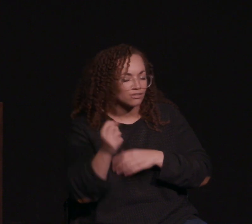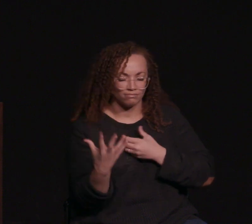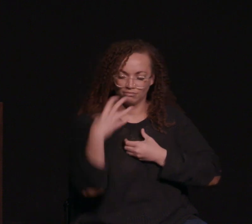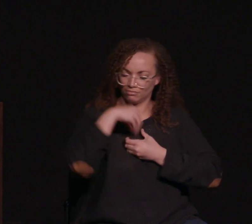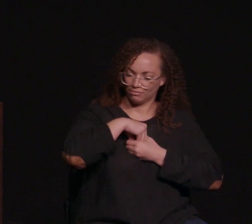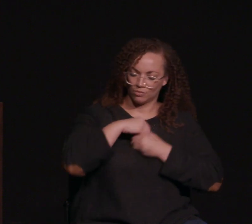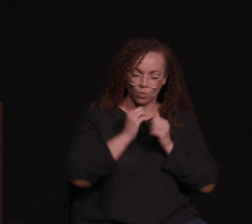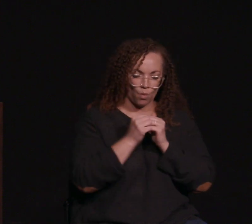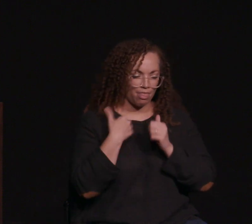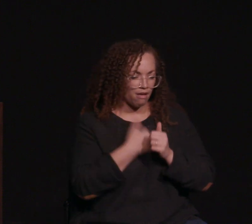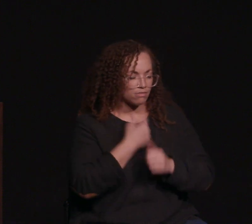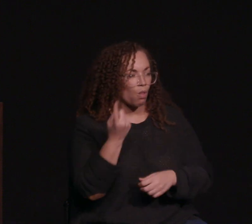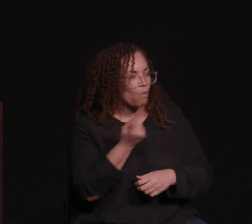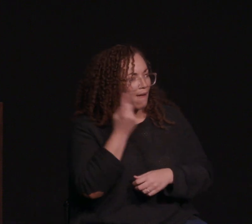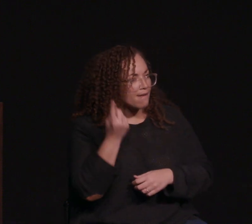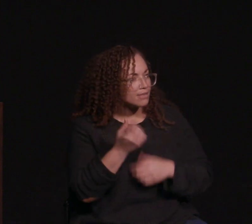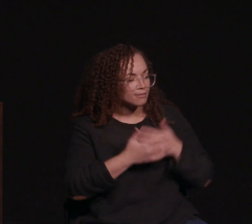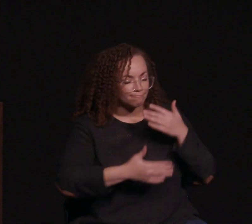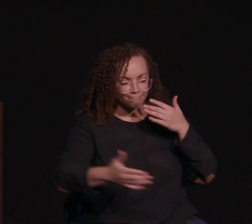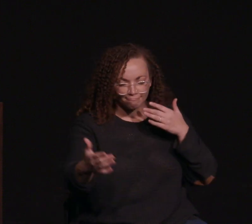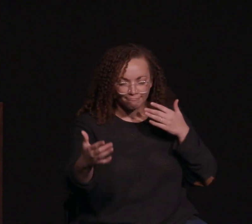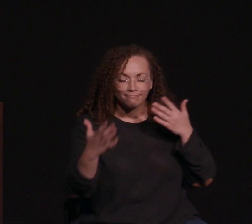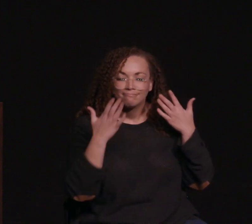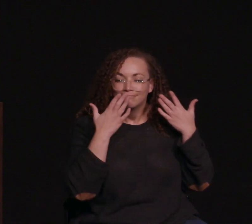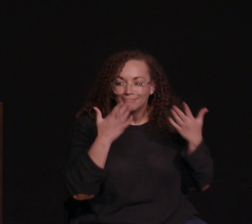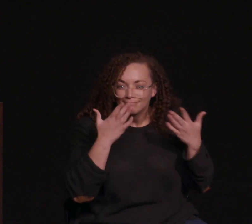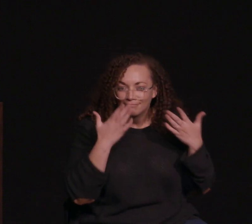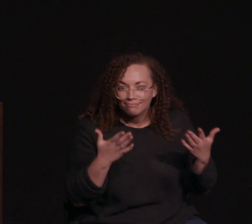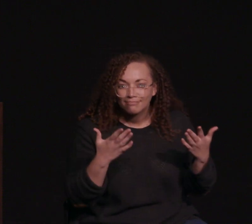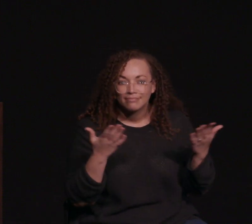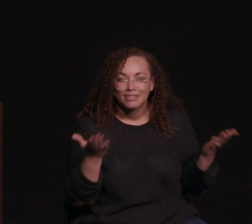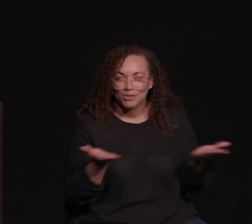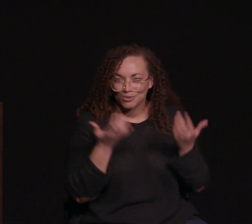Thank you here today for joining us,